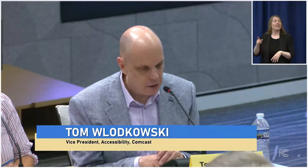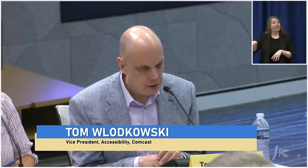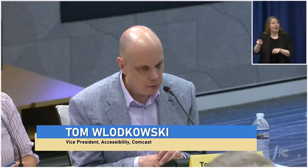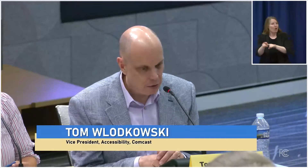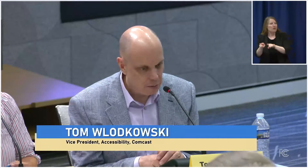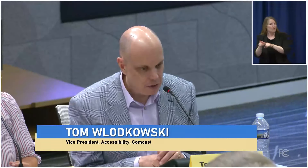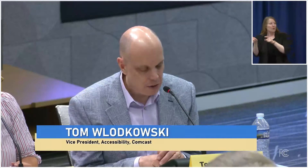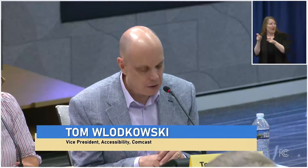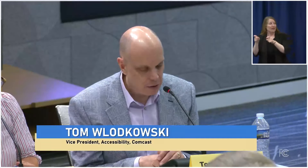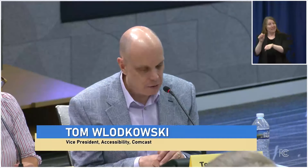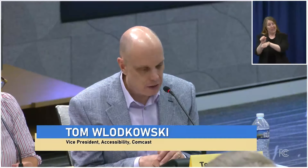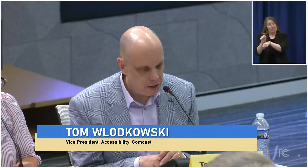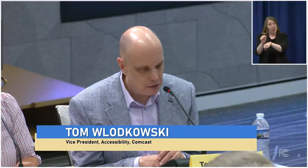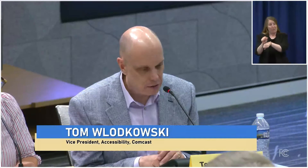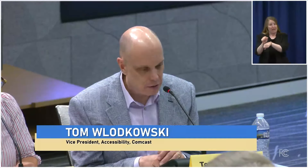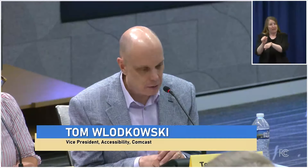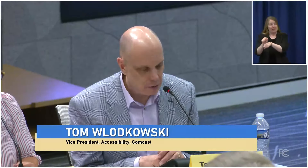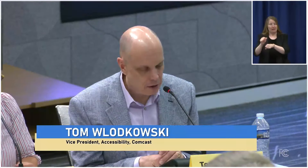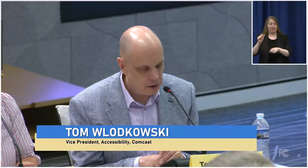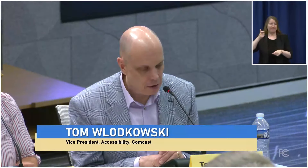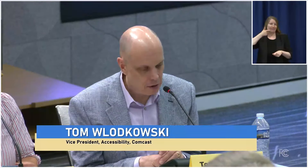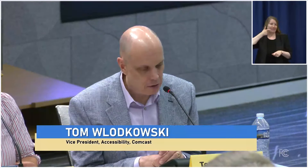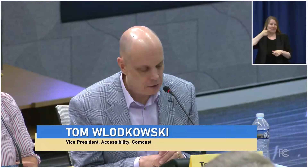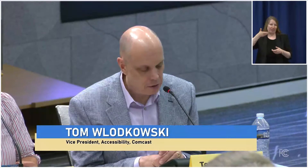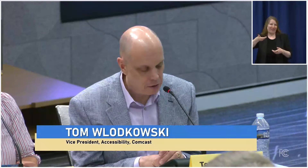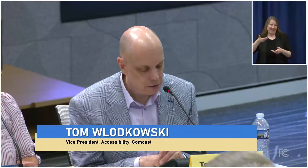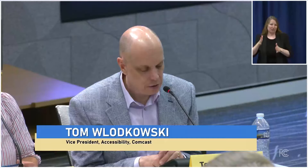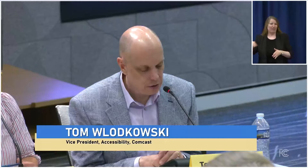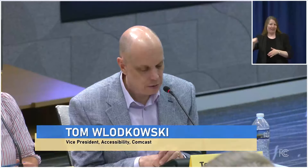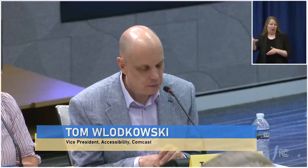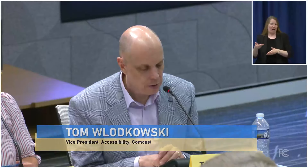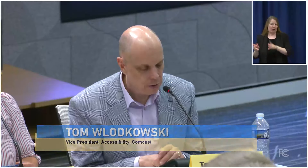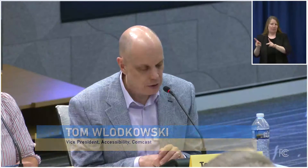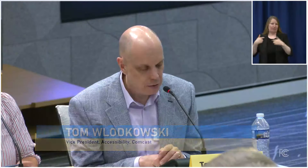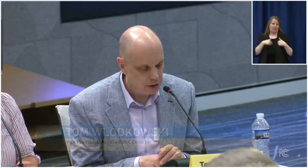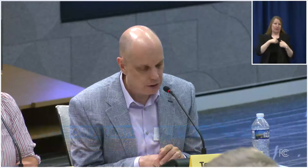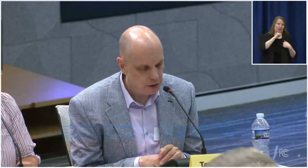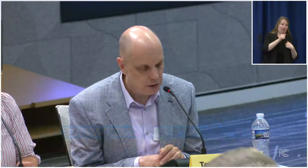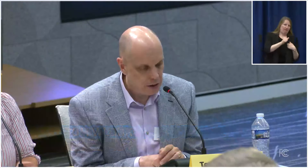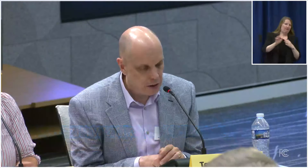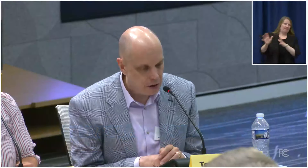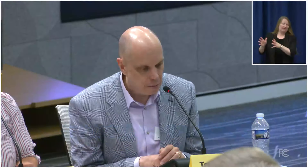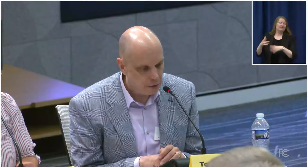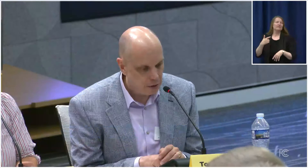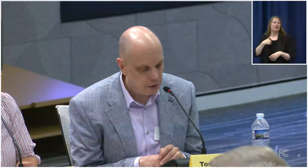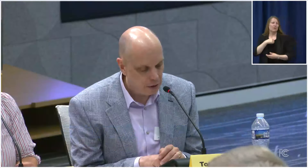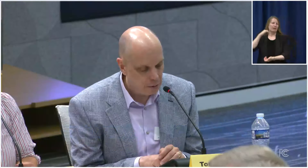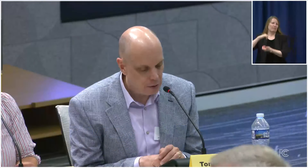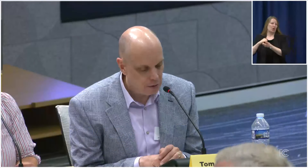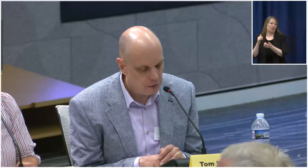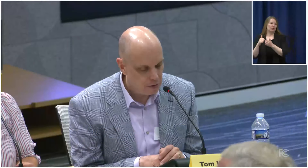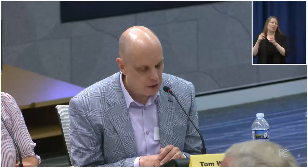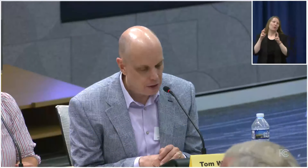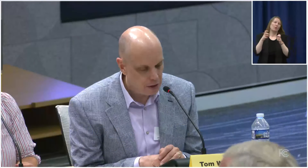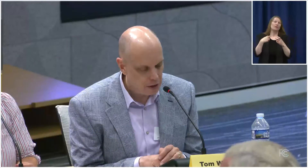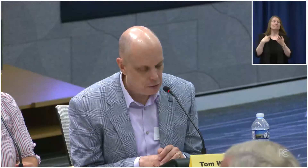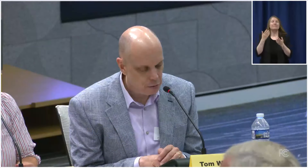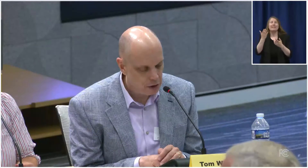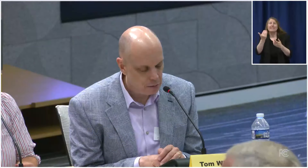COMES DOWN TO IN OUR CASE PARTNERING WITH THE INFRASTRUCTURE AND THEN THERE ARE ALSO -- THEY ARE